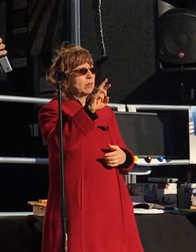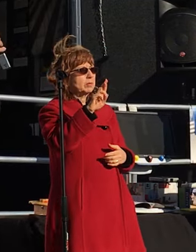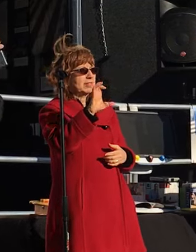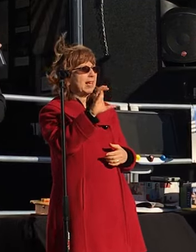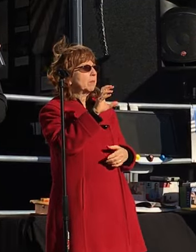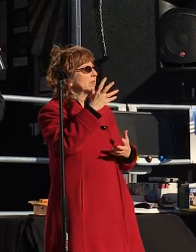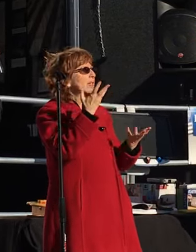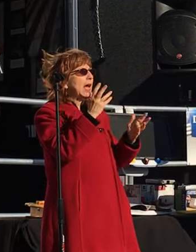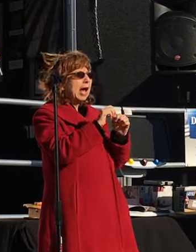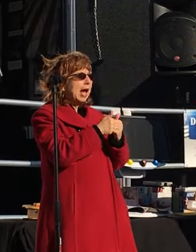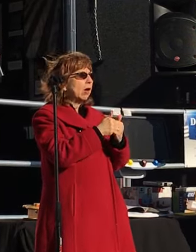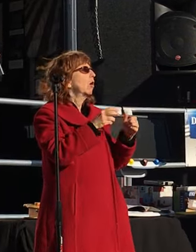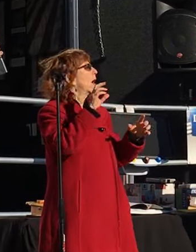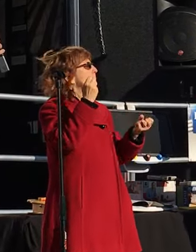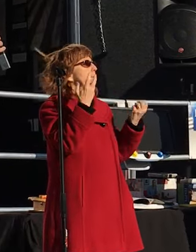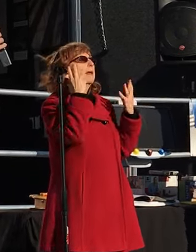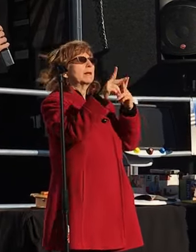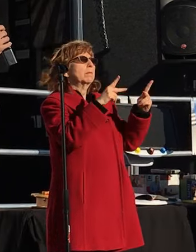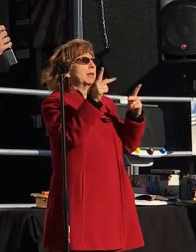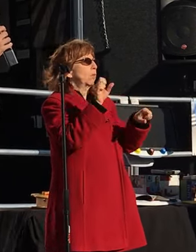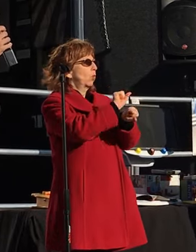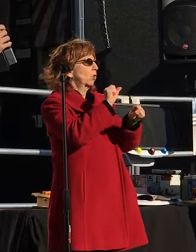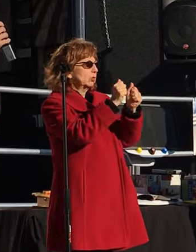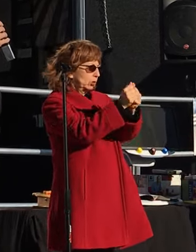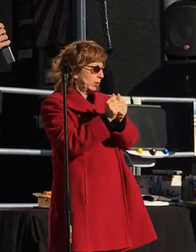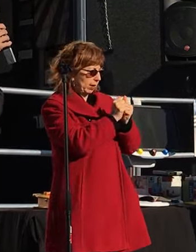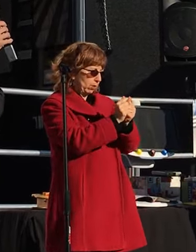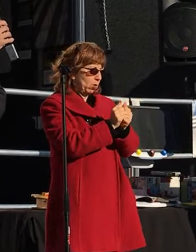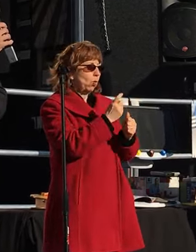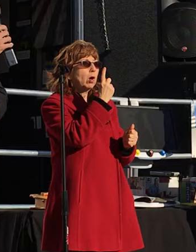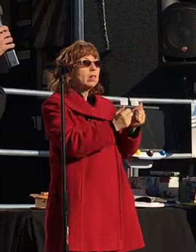effort that took a lot of people to build but one of the most important people was Tom